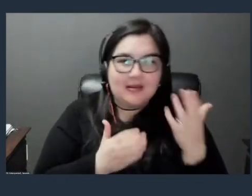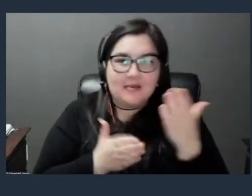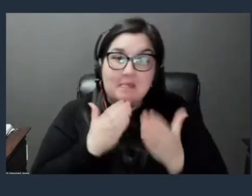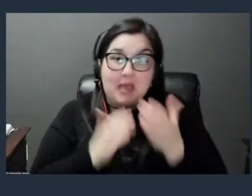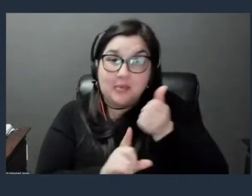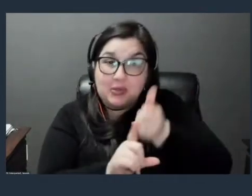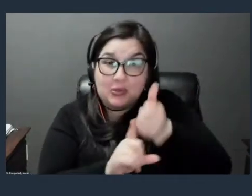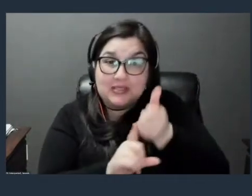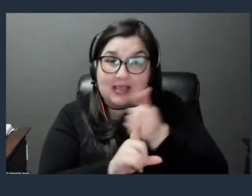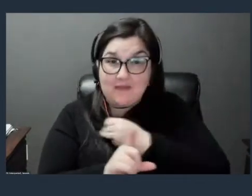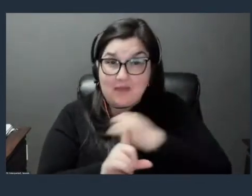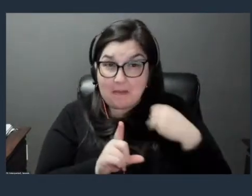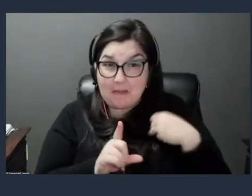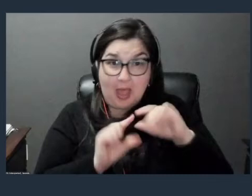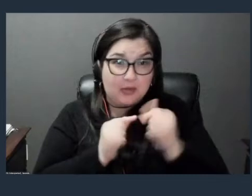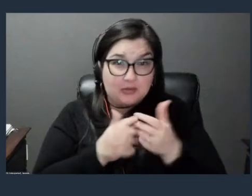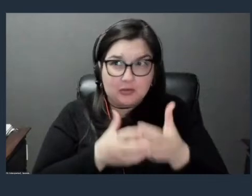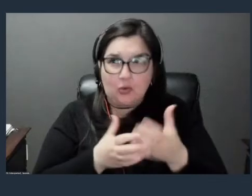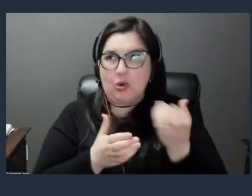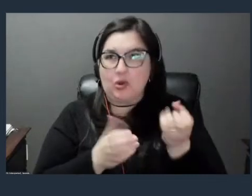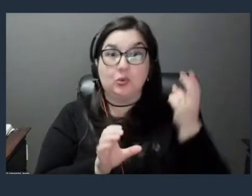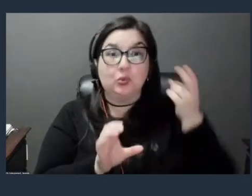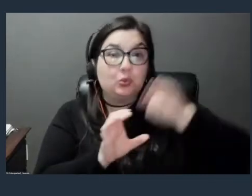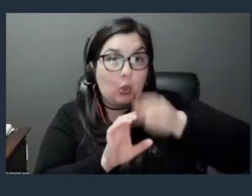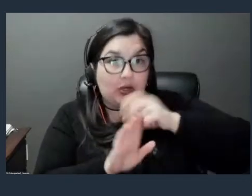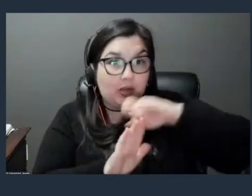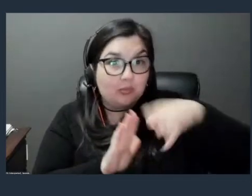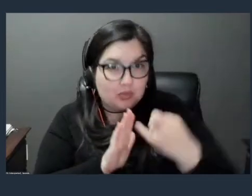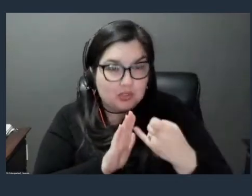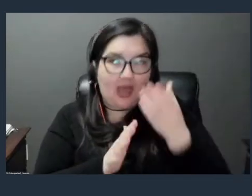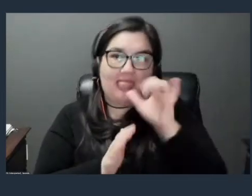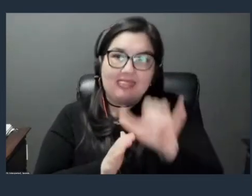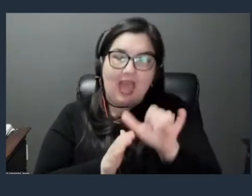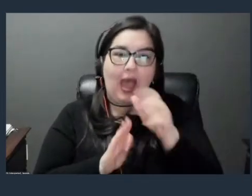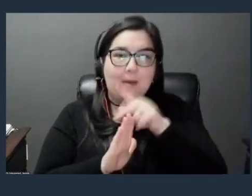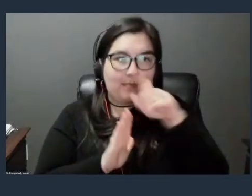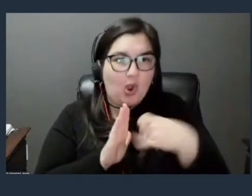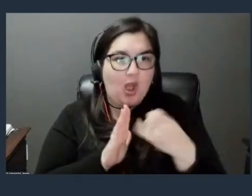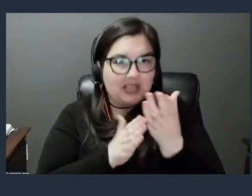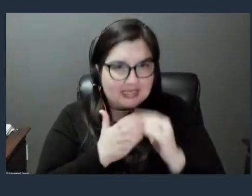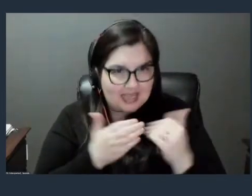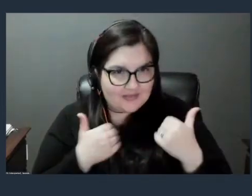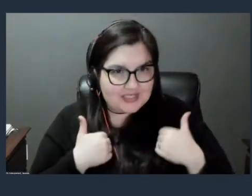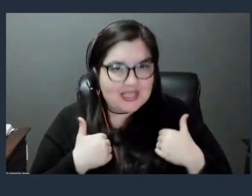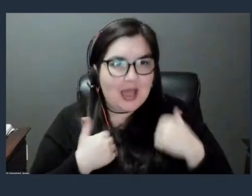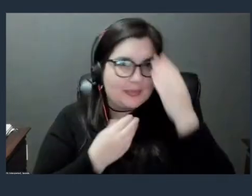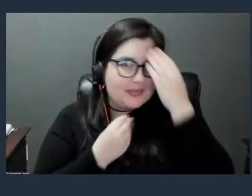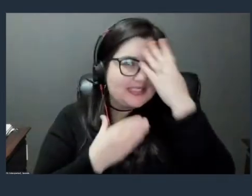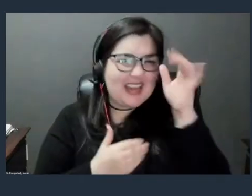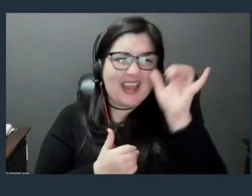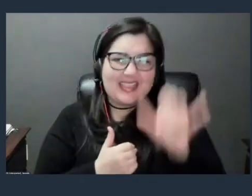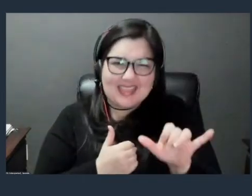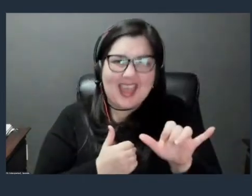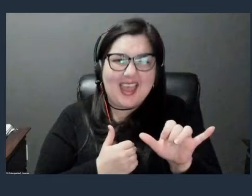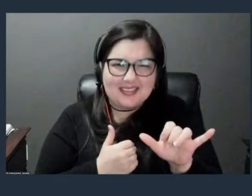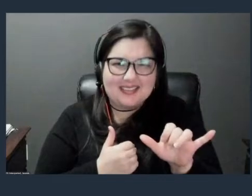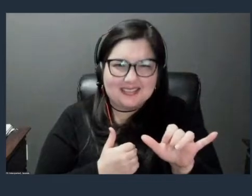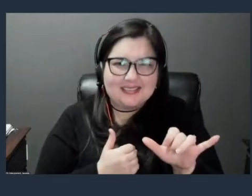or you join some project, so that project has some data. Constructs like that that actually are sort of more closely aligned